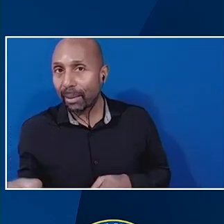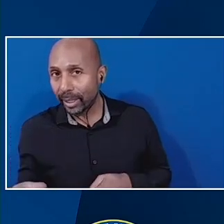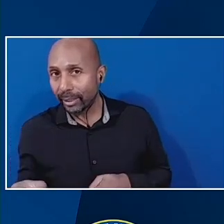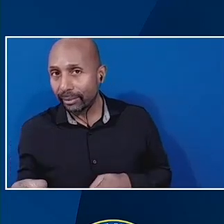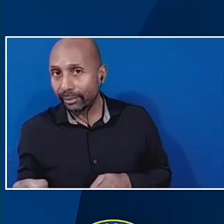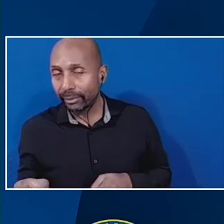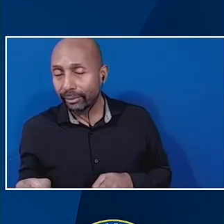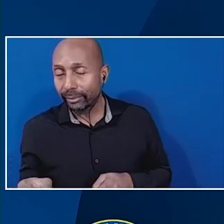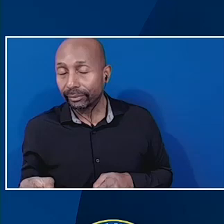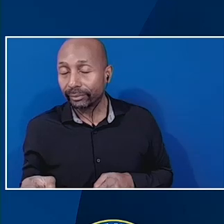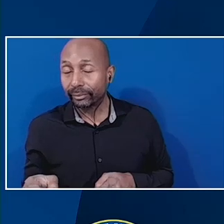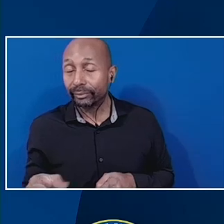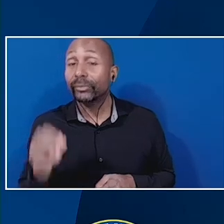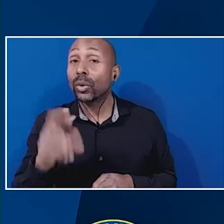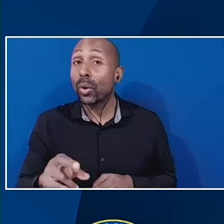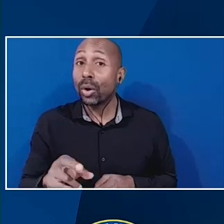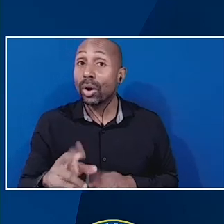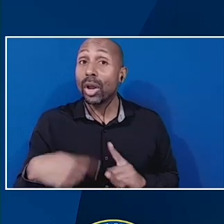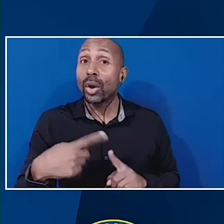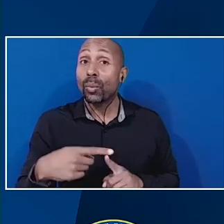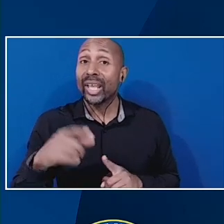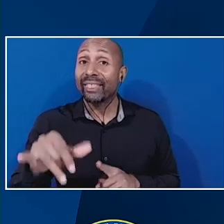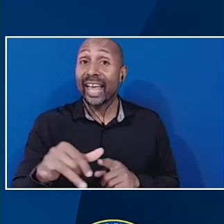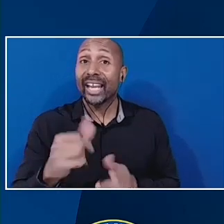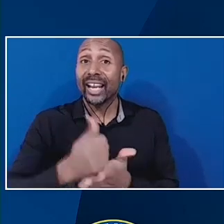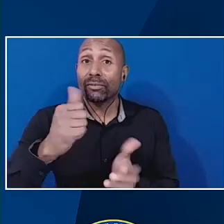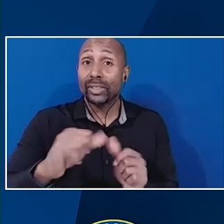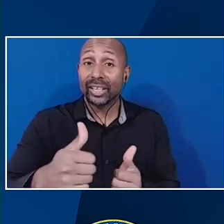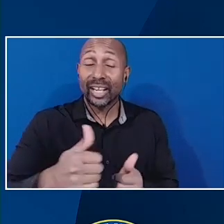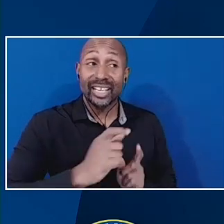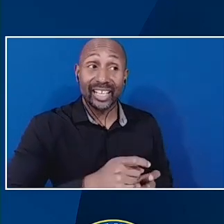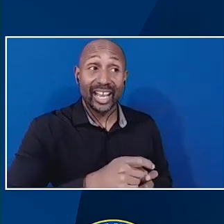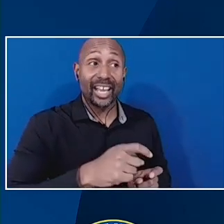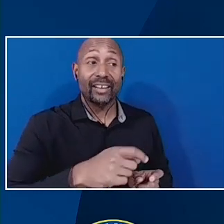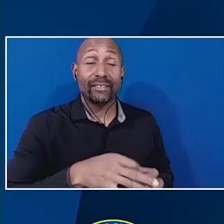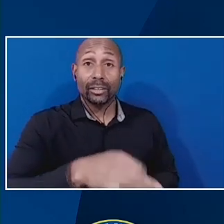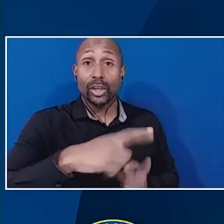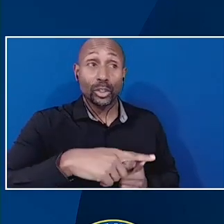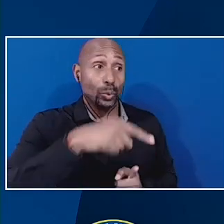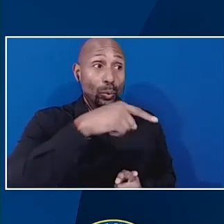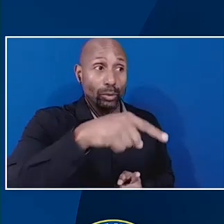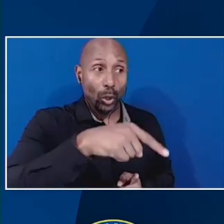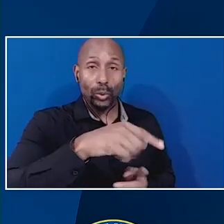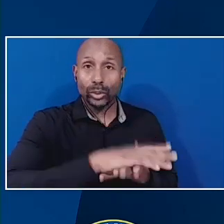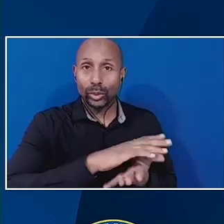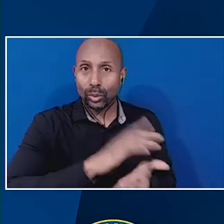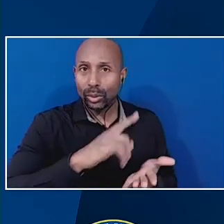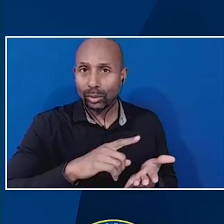of the time frame ultimately strengthen higher education by saving some good schools that ultimately came into